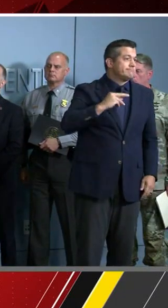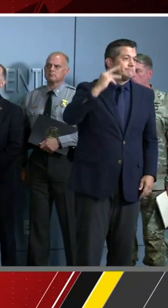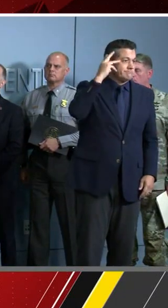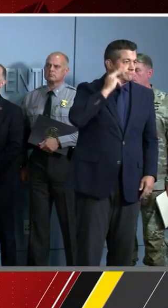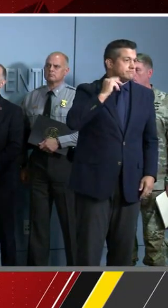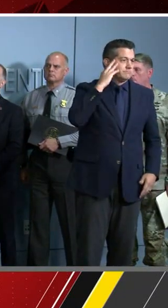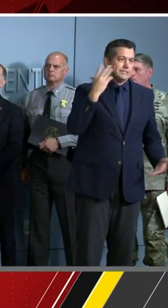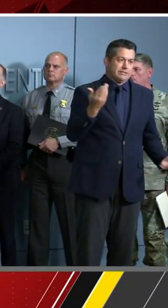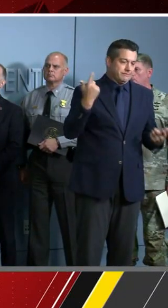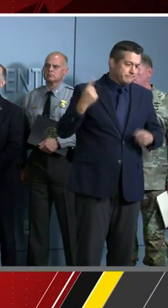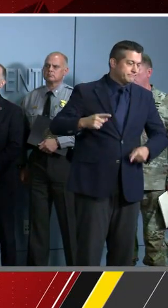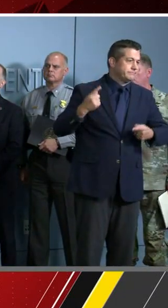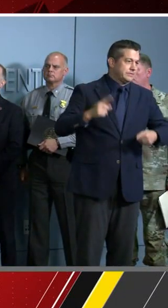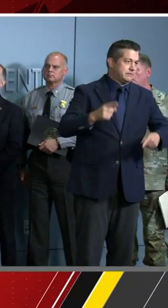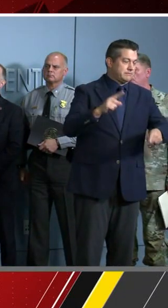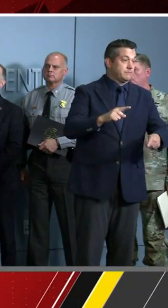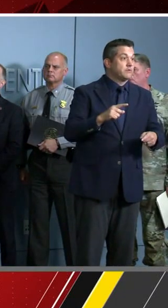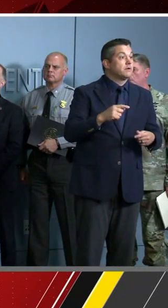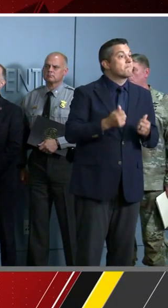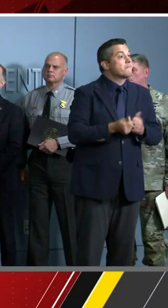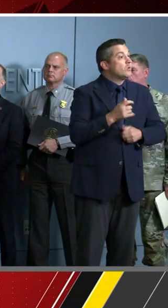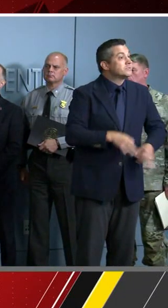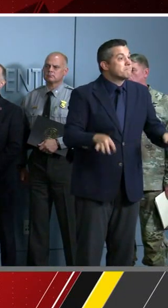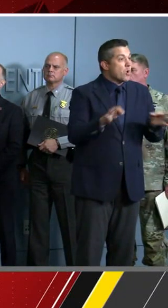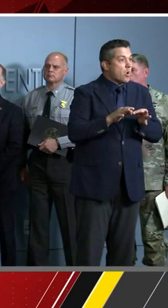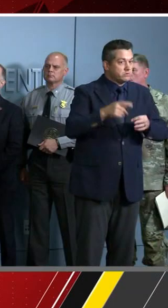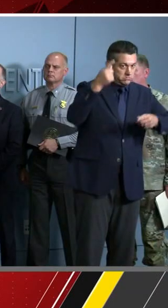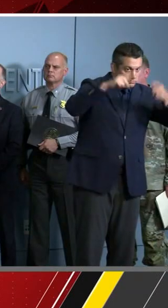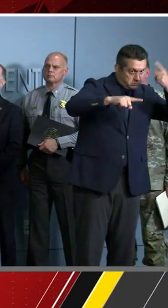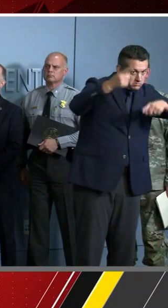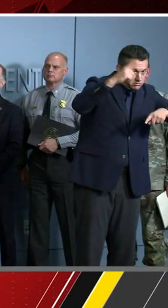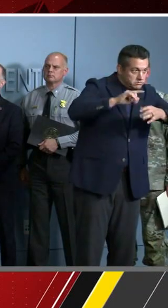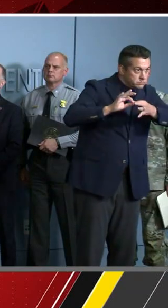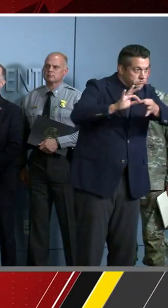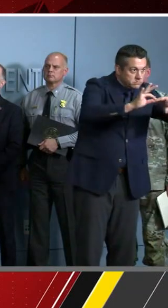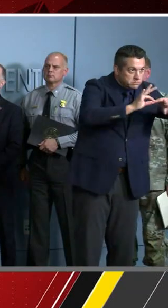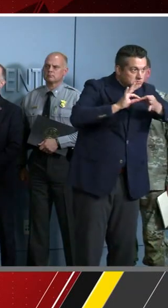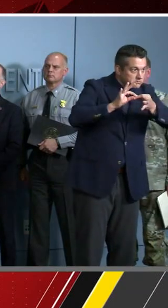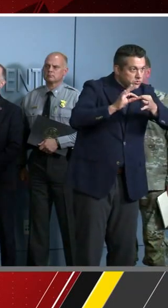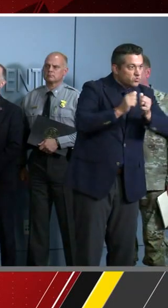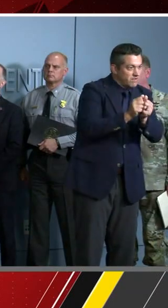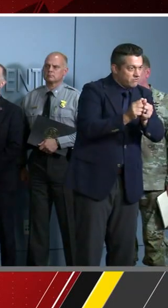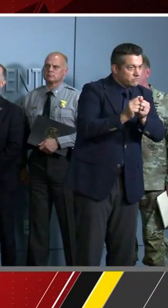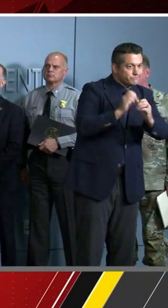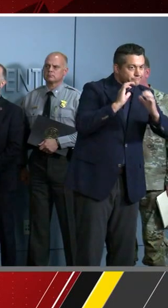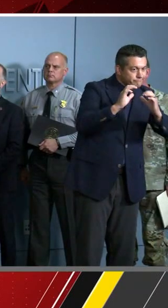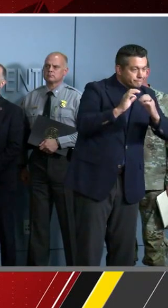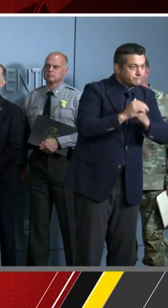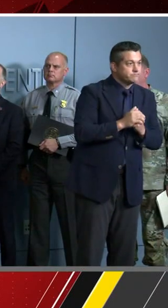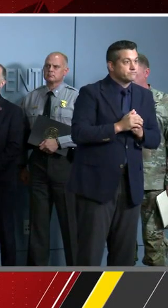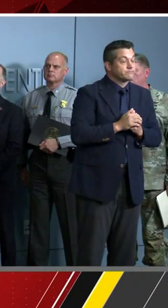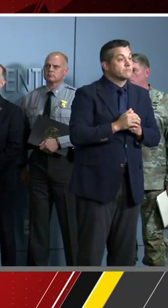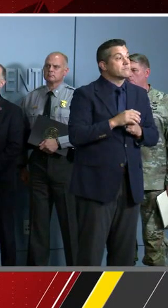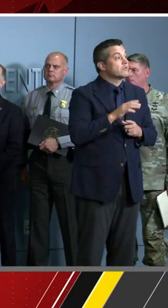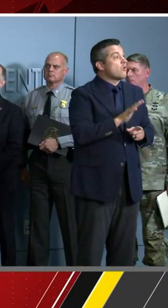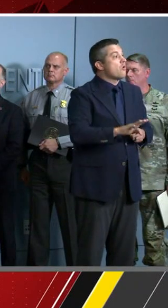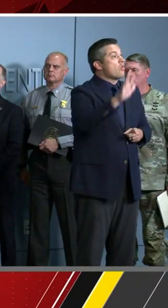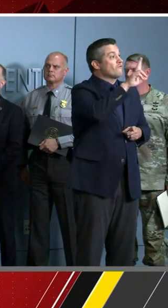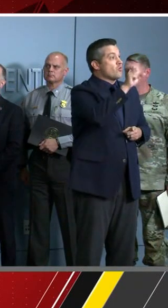shown us that coordination is most important. And I think that